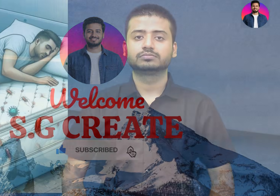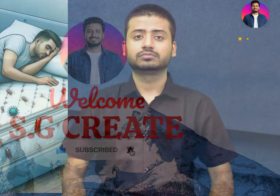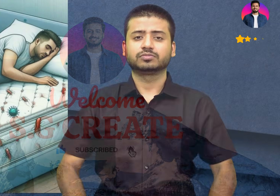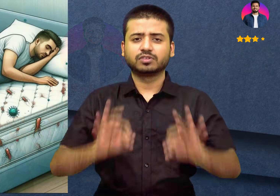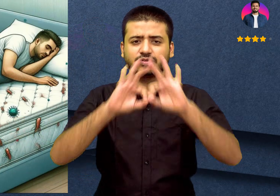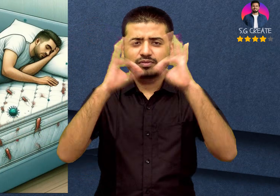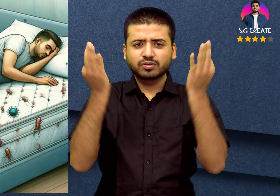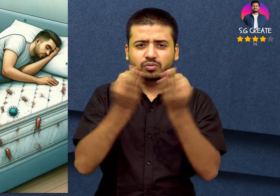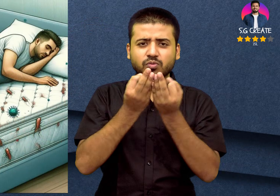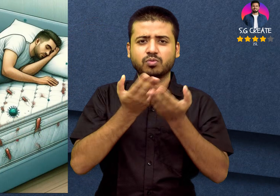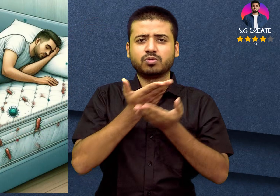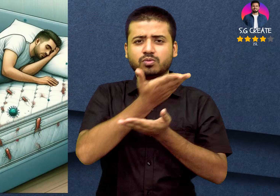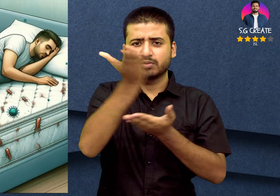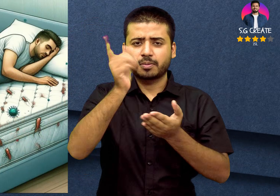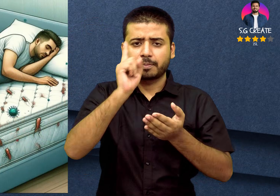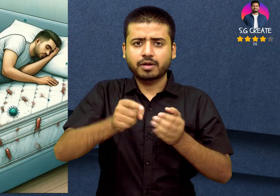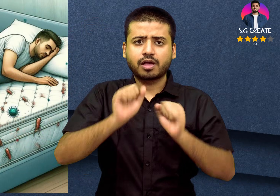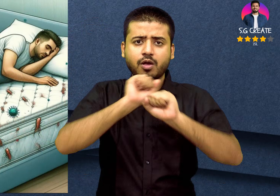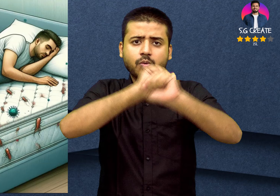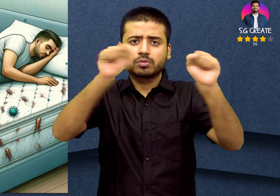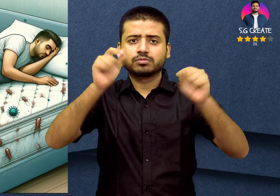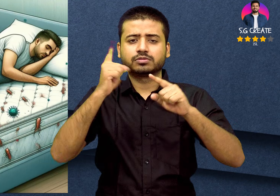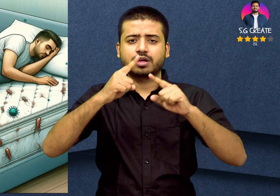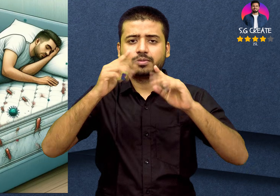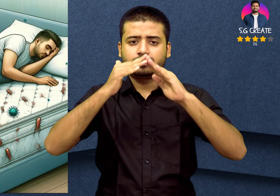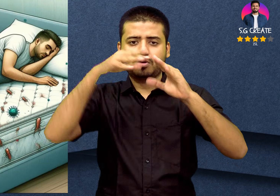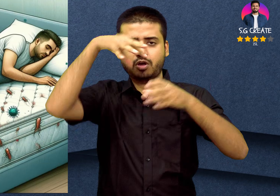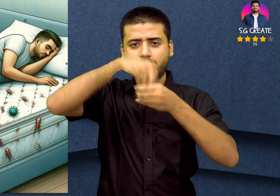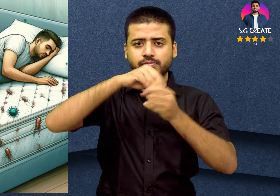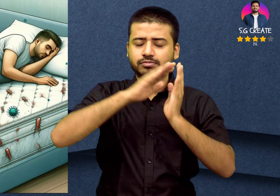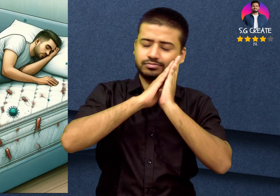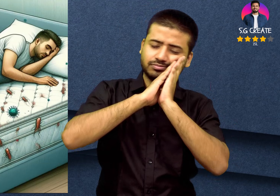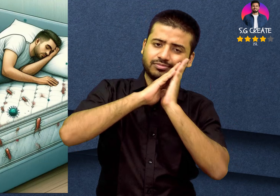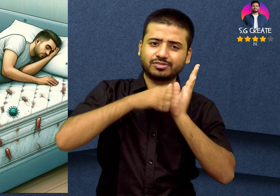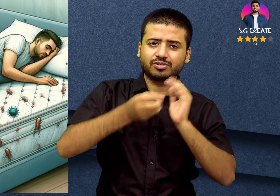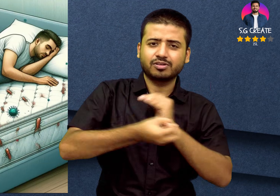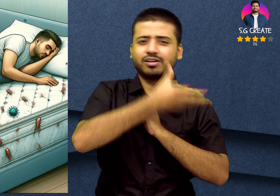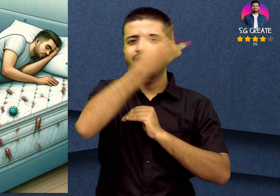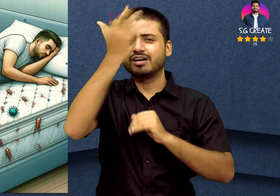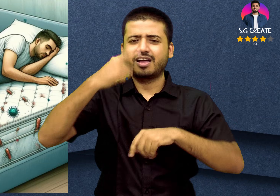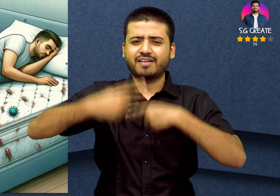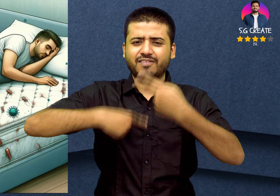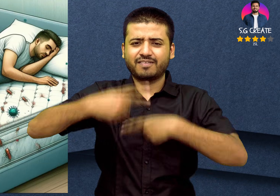The text you shared highlights a fundamental, albeit unsettling, truth about our daily